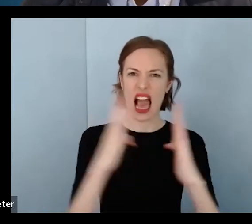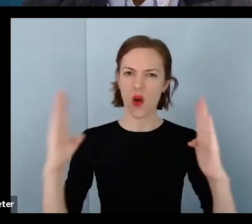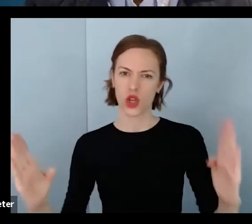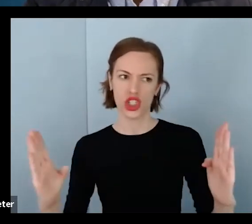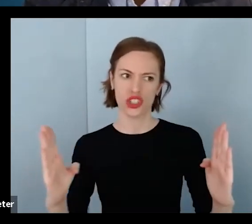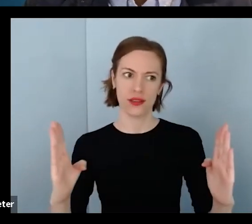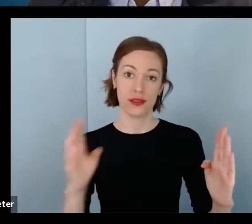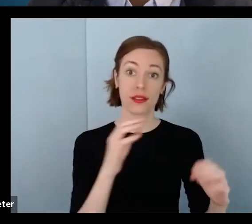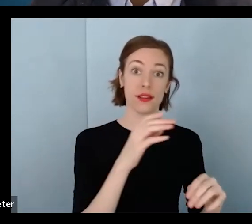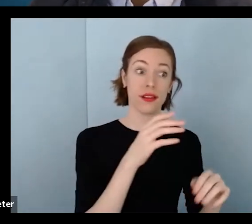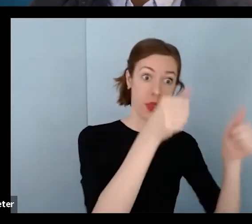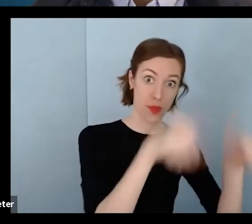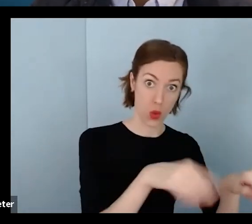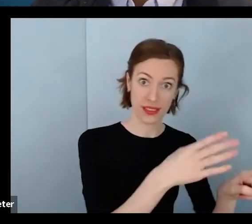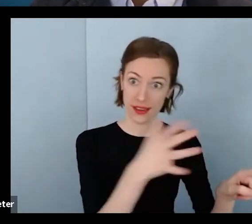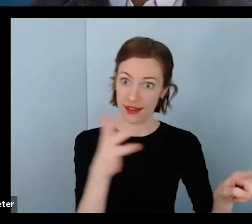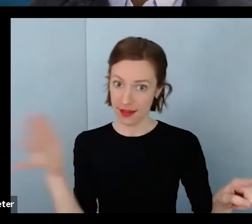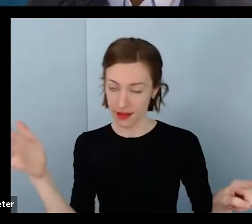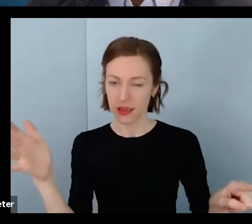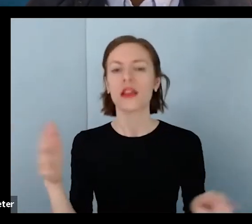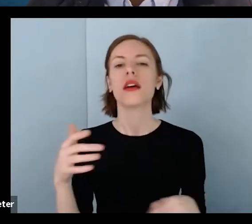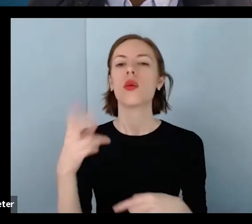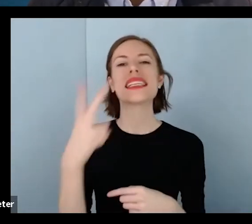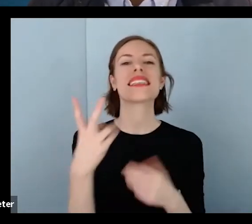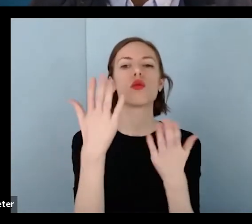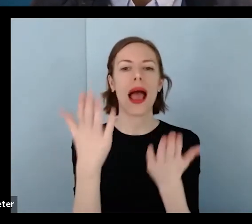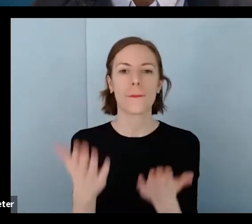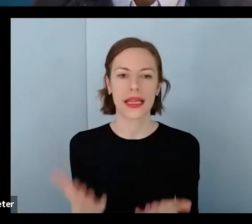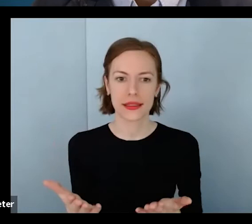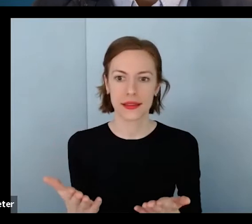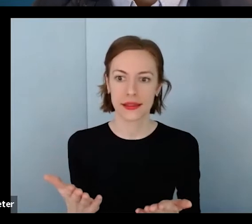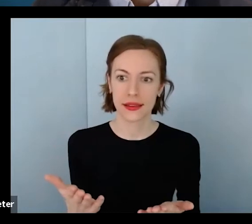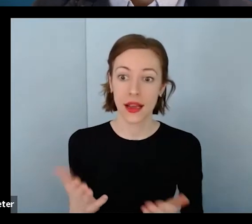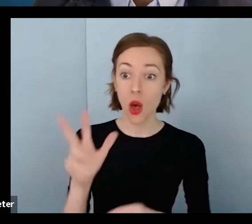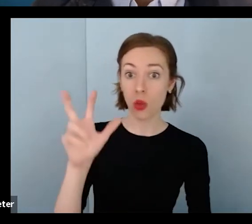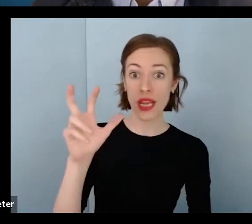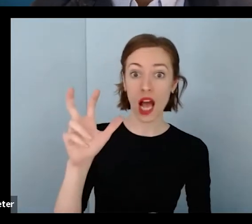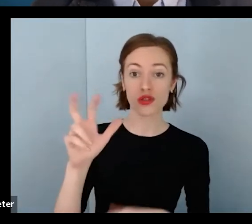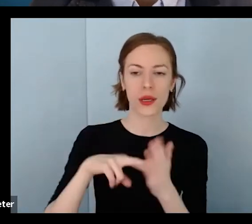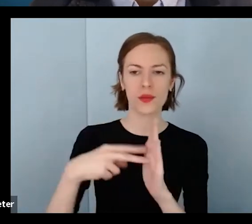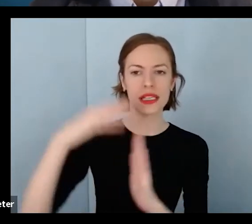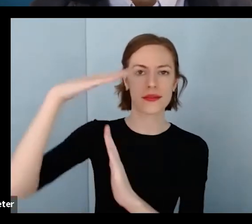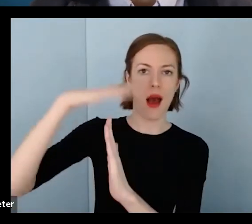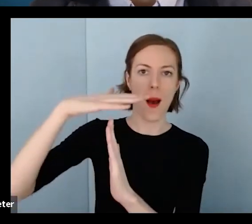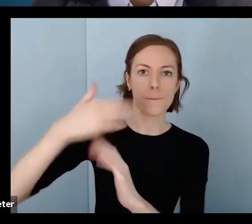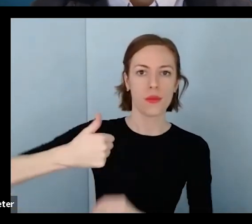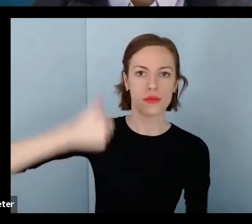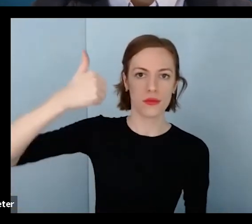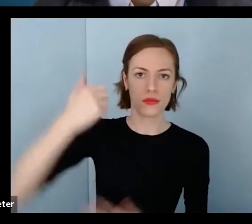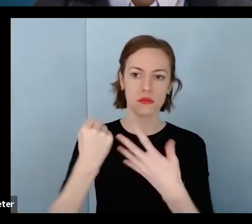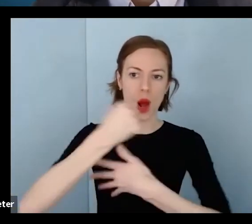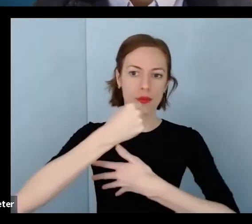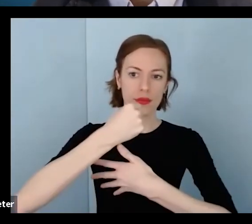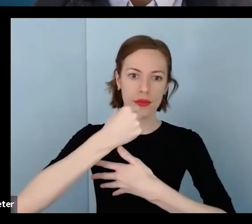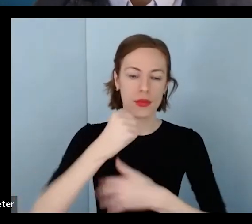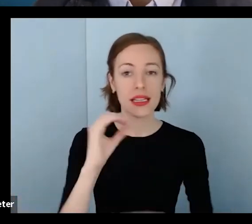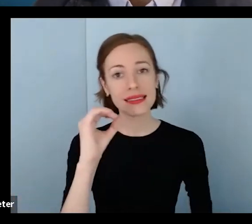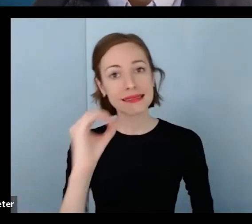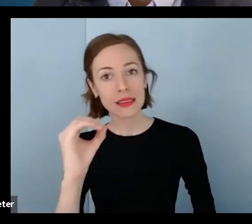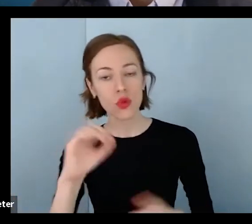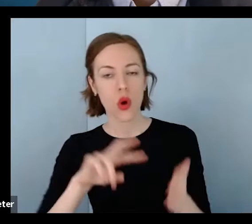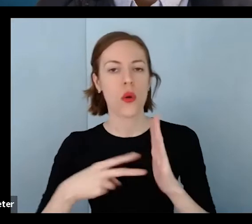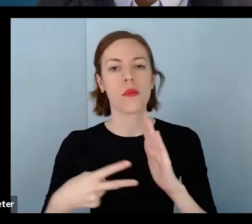And in this chart 300 is the highest very top of the rankings, where as zero indicates that the article is no longer in the top 300.